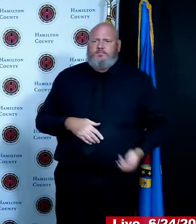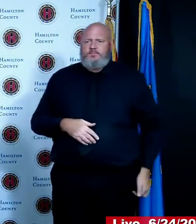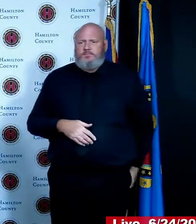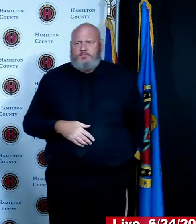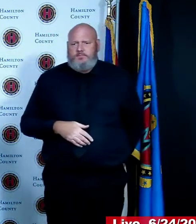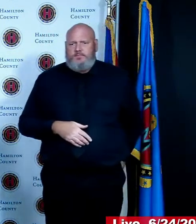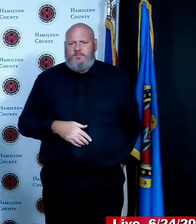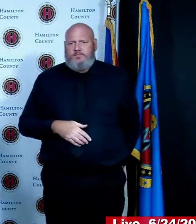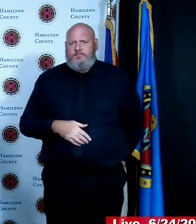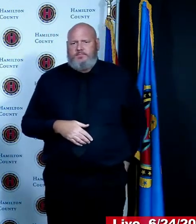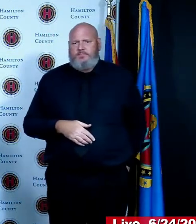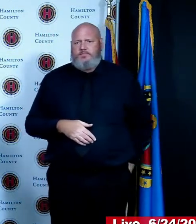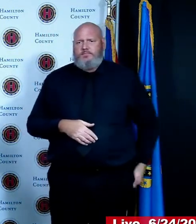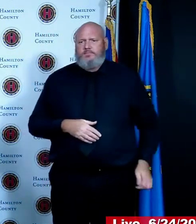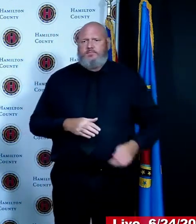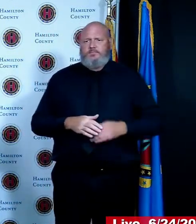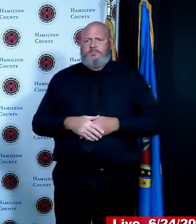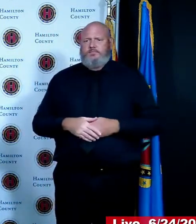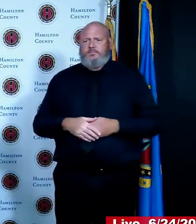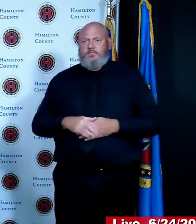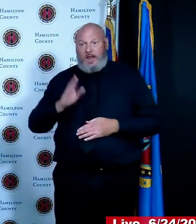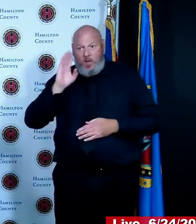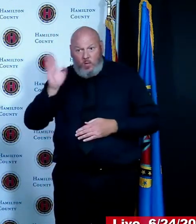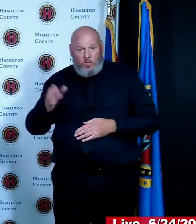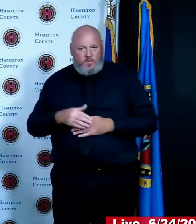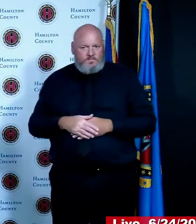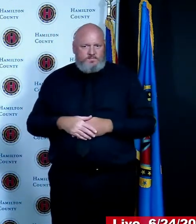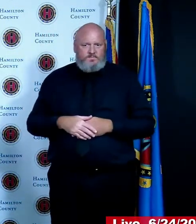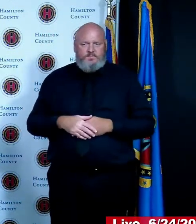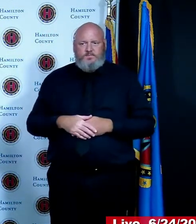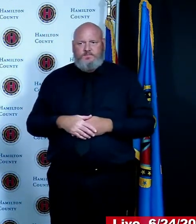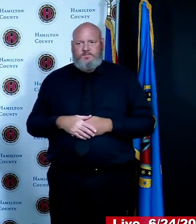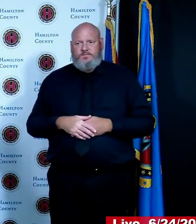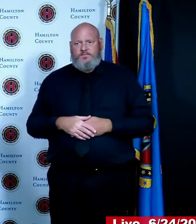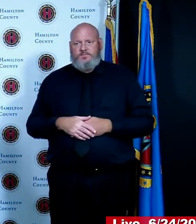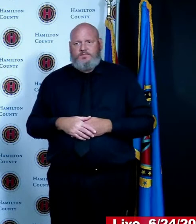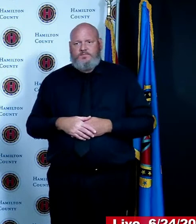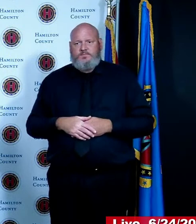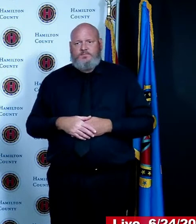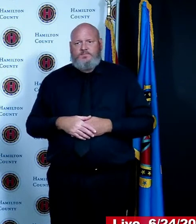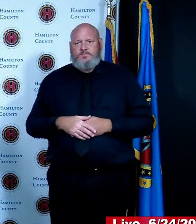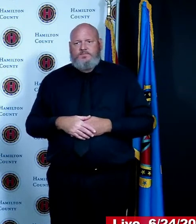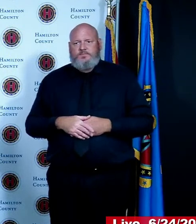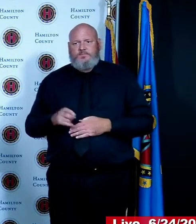Hey Christa you talk about hospital capacity